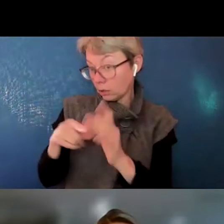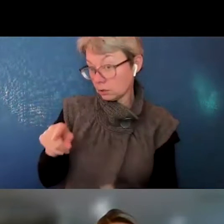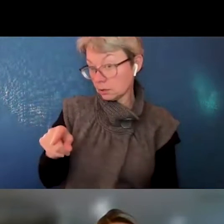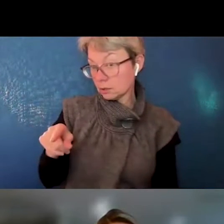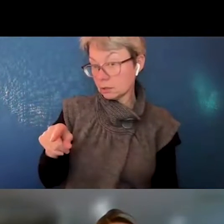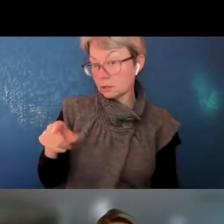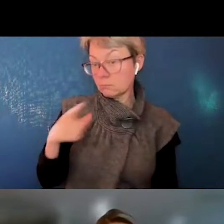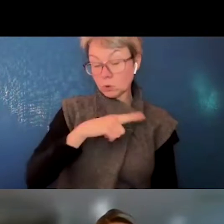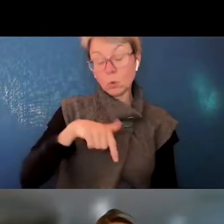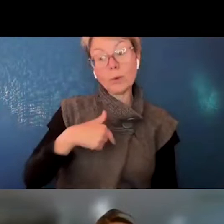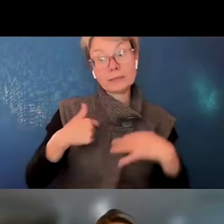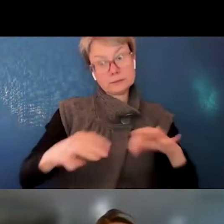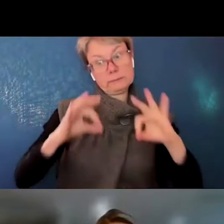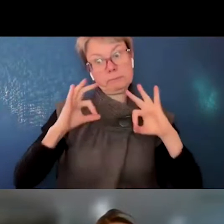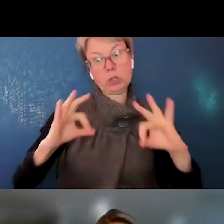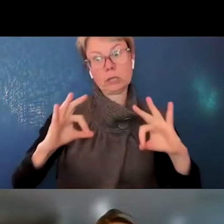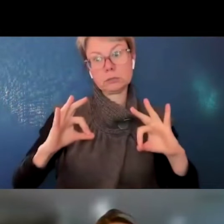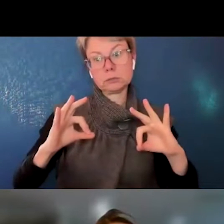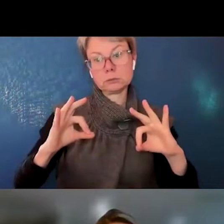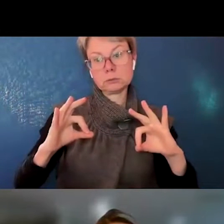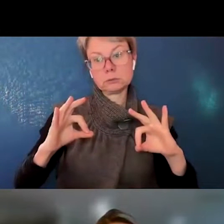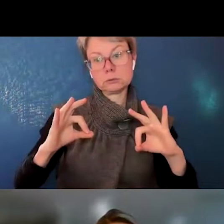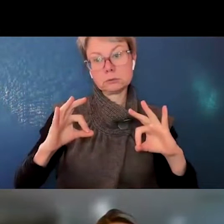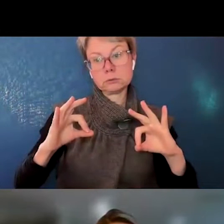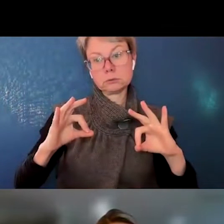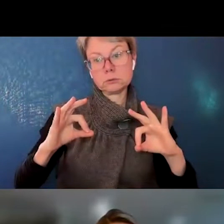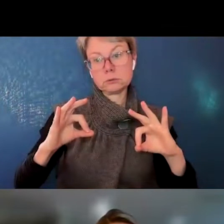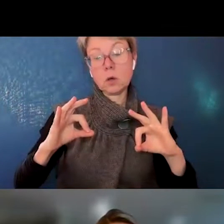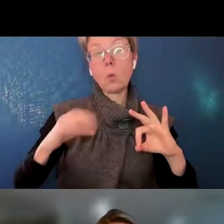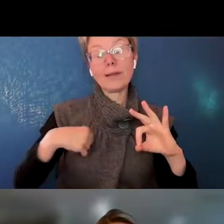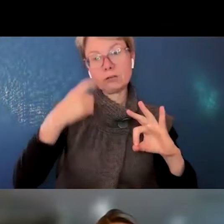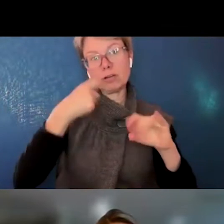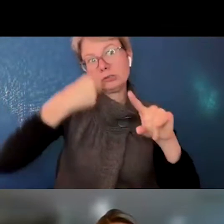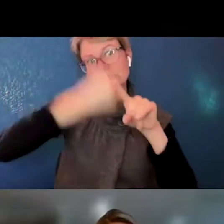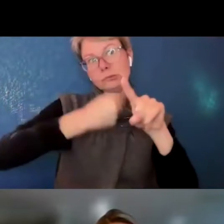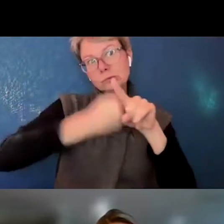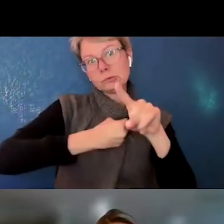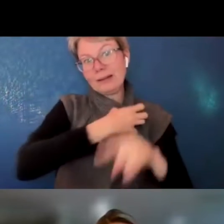specialists in this area we we do have a voice in terms of law reform and so we uh give our voice to